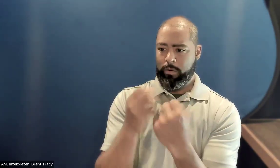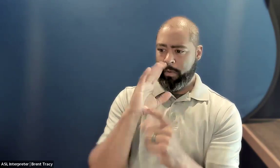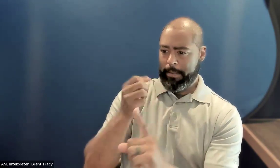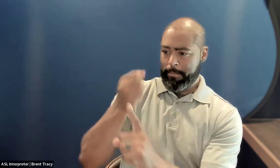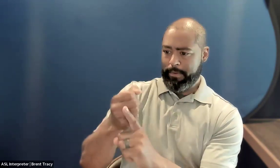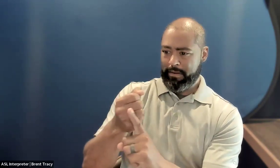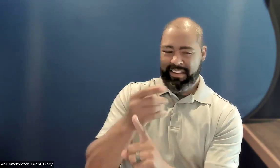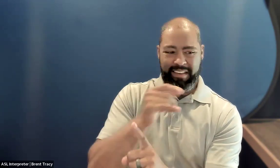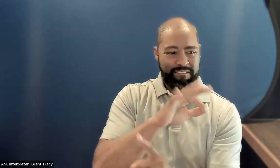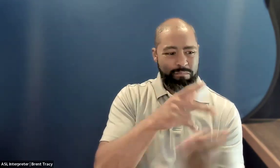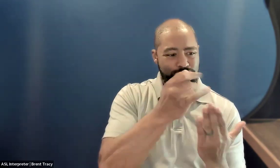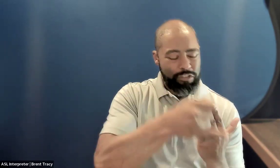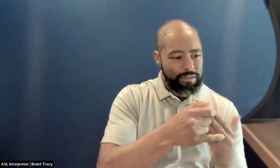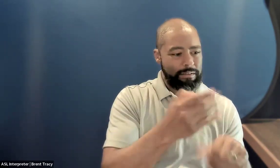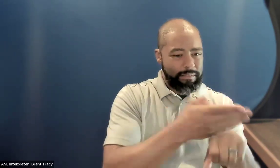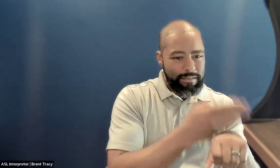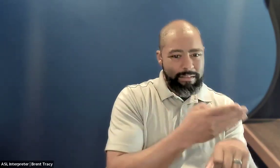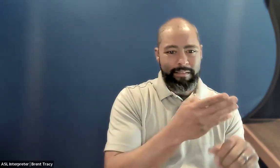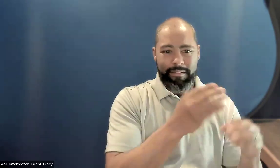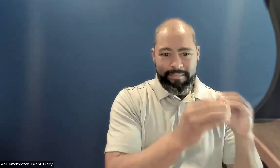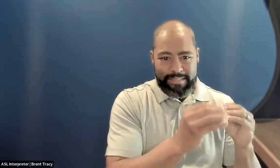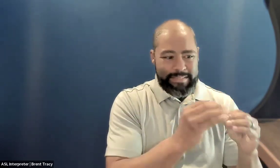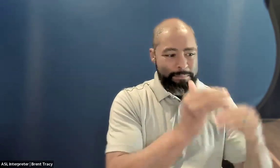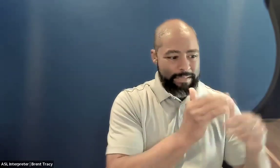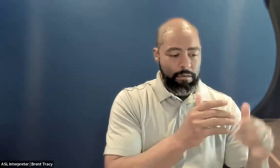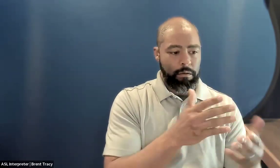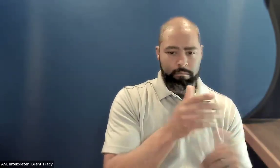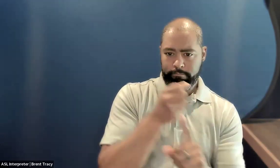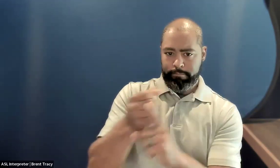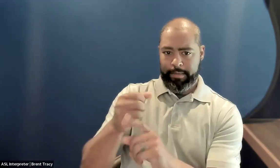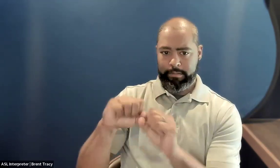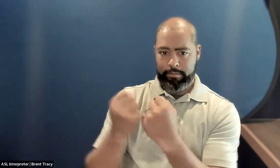We've also noted here that the mass save program at DOER